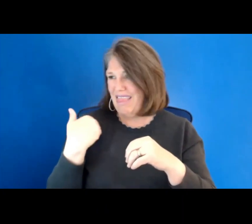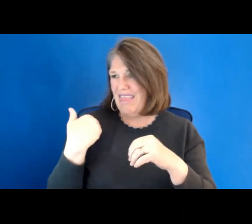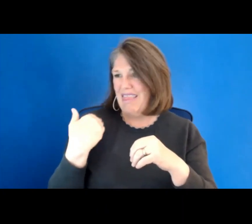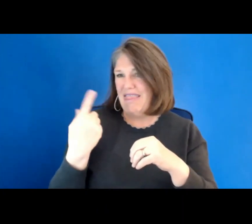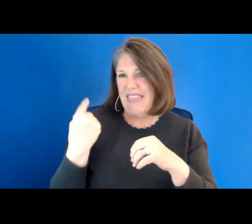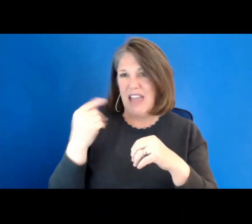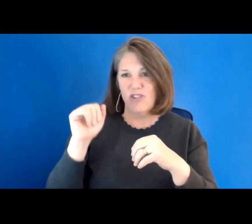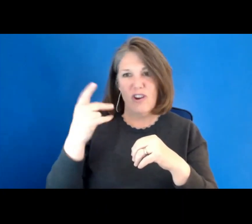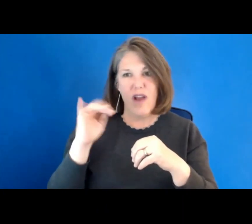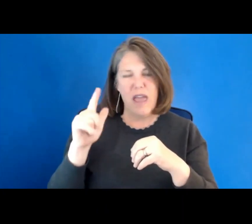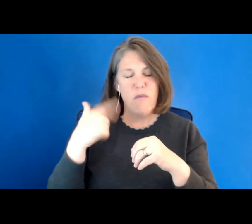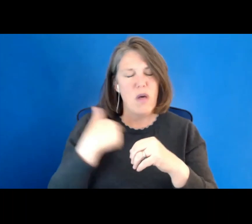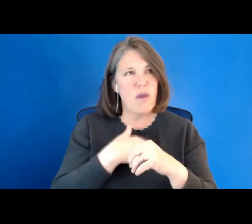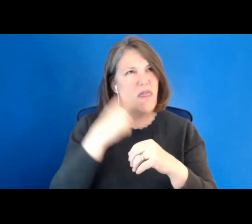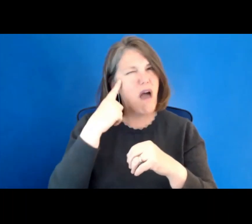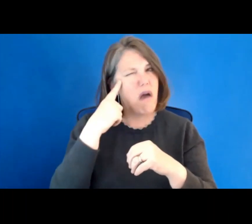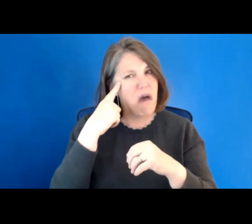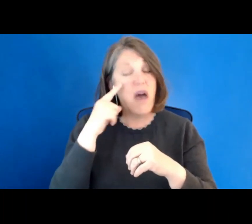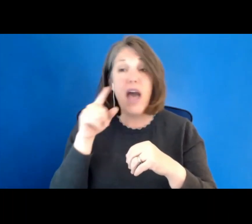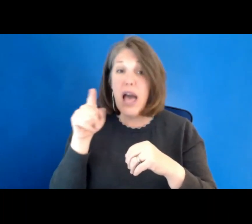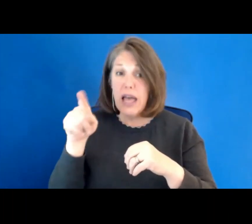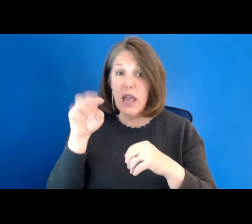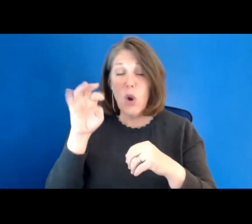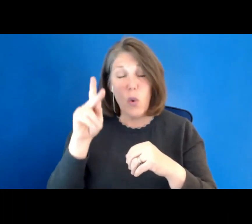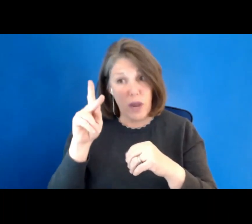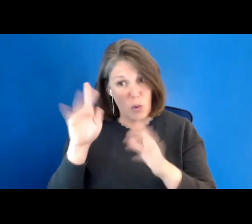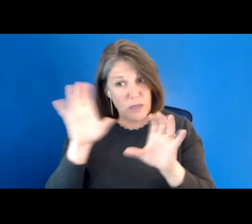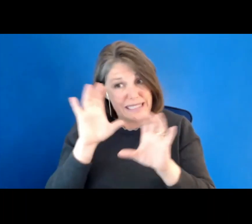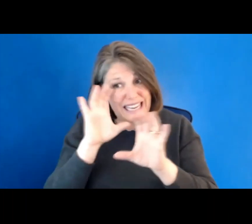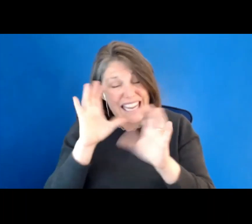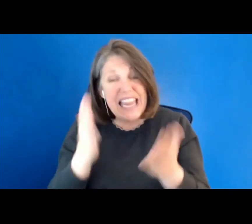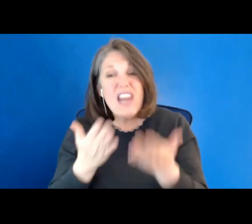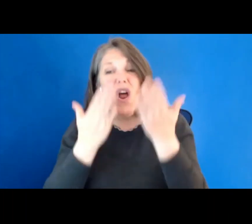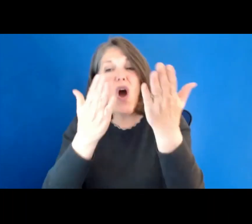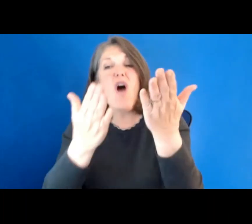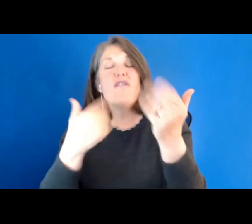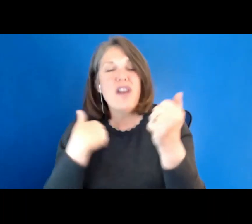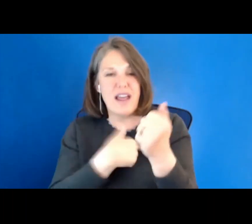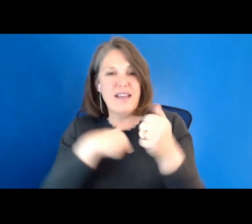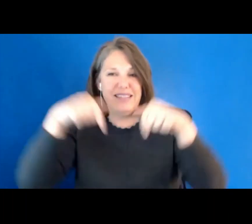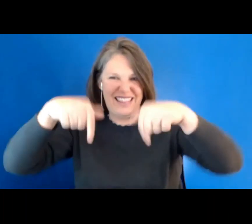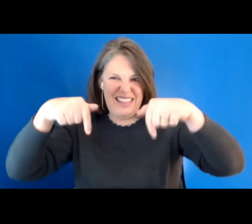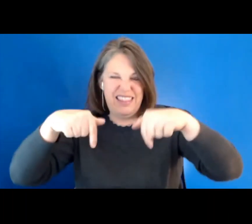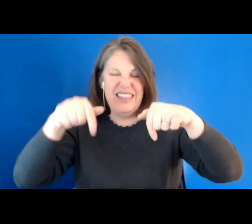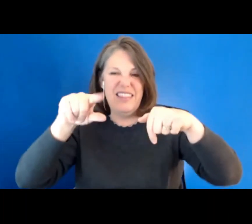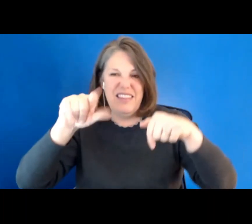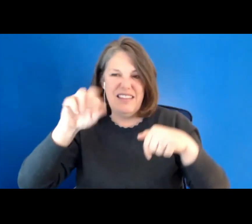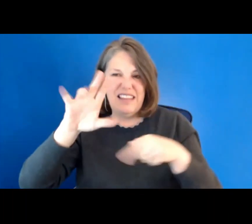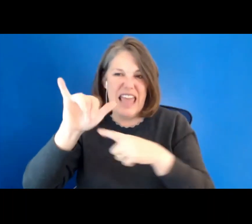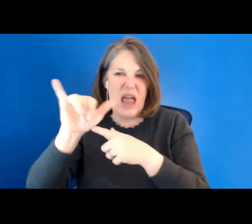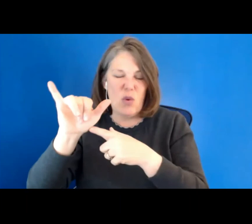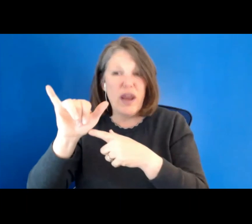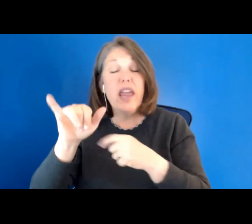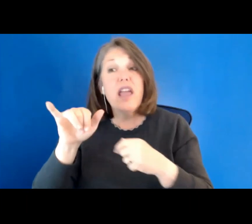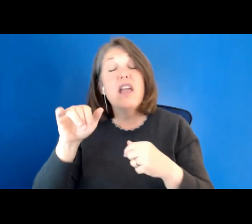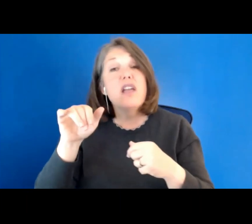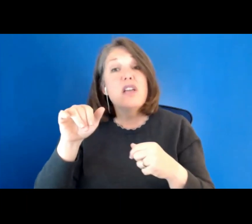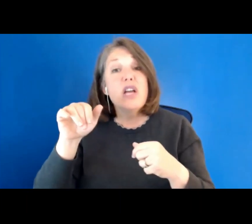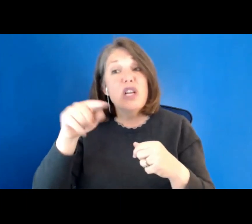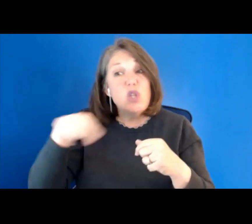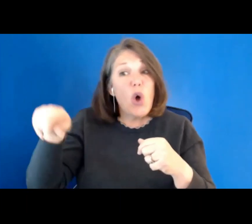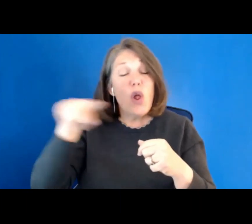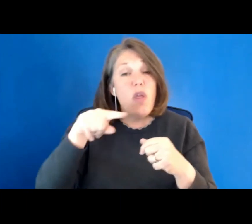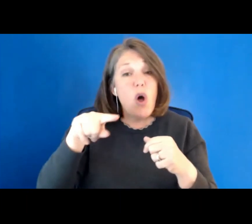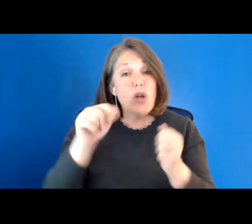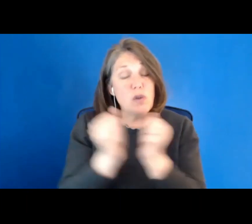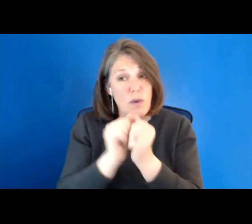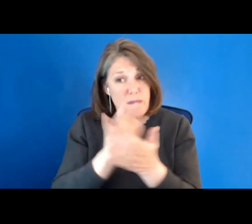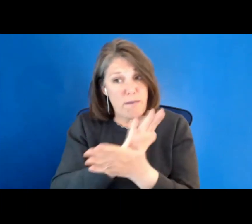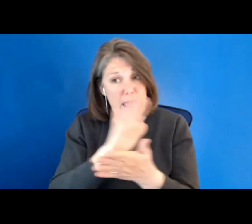17:49:33 he was seeking and offered us this gallery, so that those with papers would have